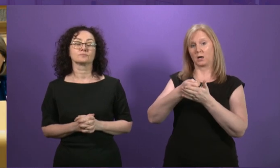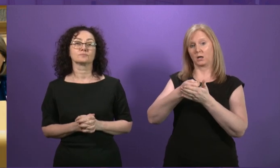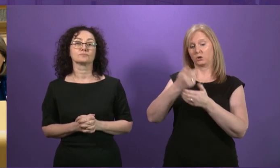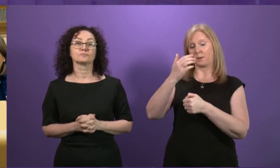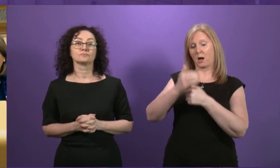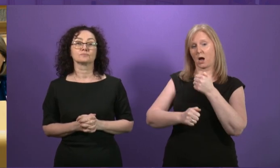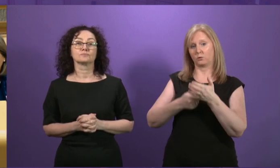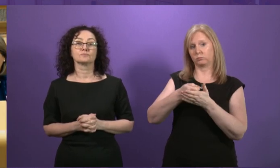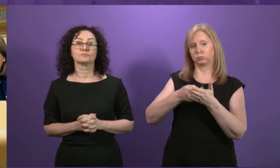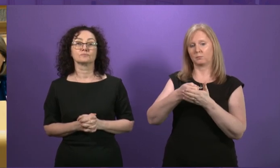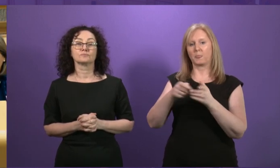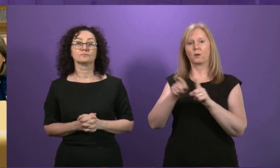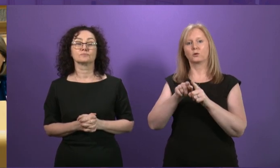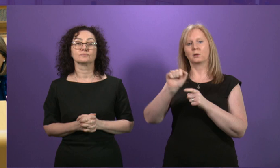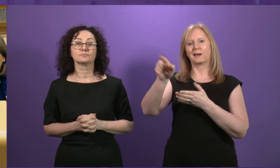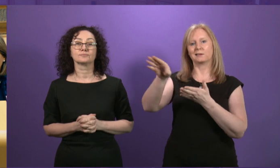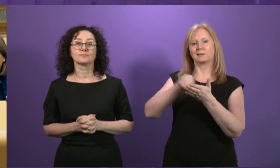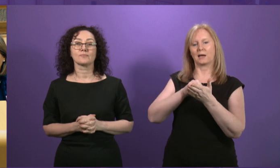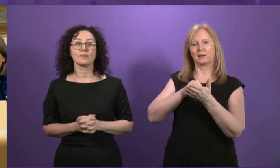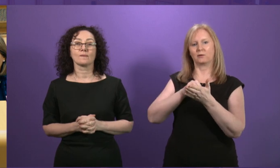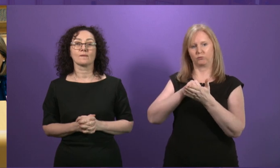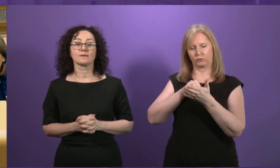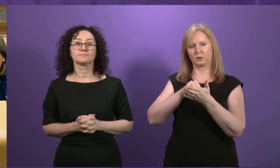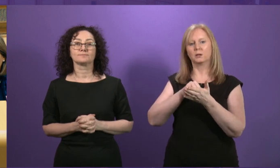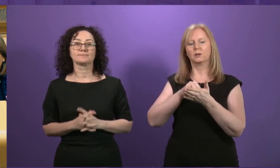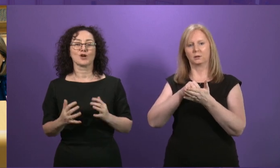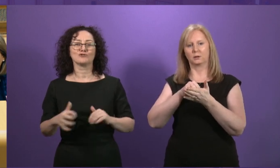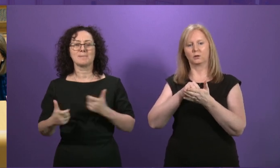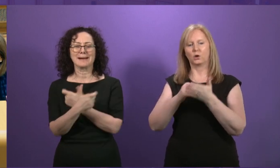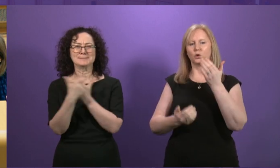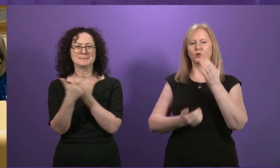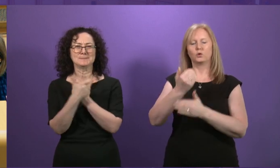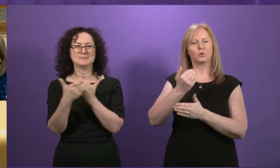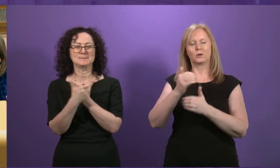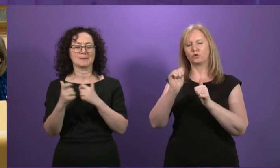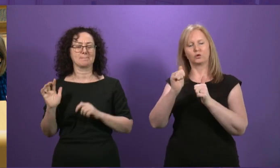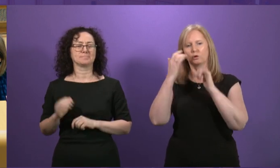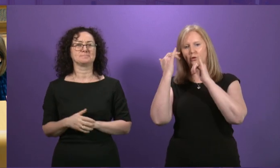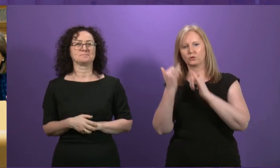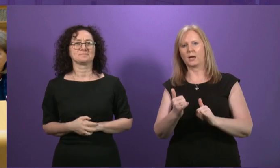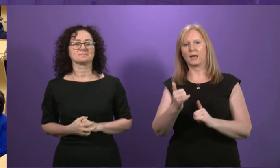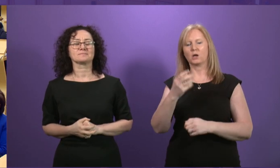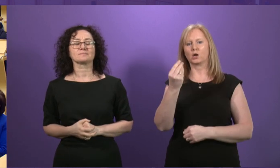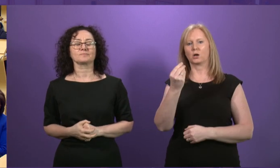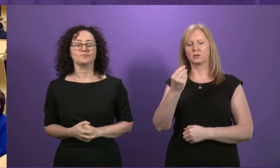salary paid in a new, untried currency, are mortgage payments going to go up or down?